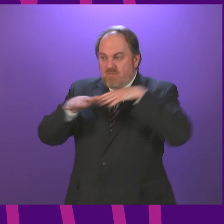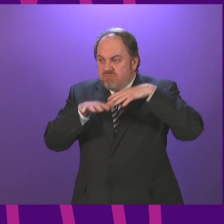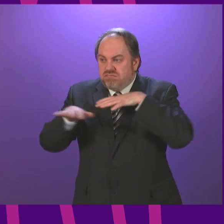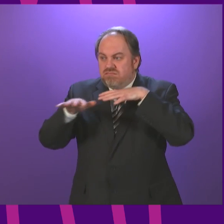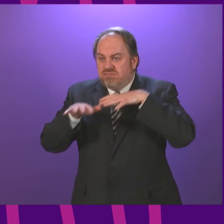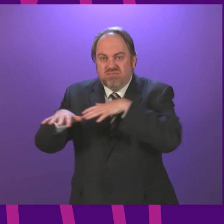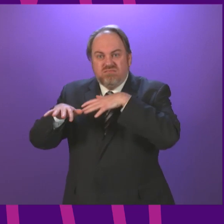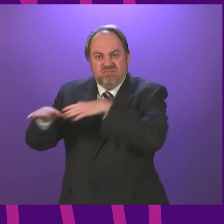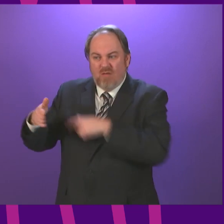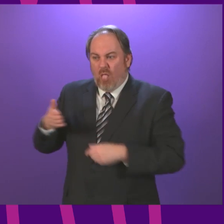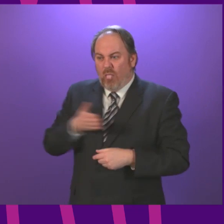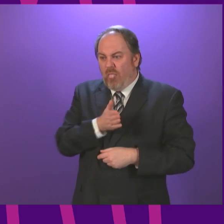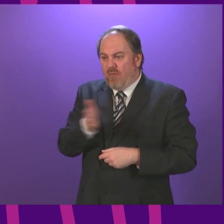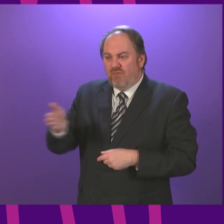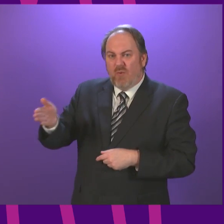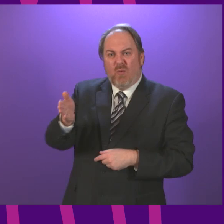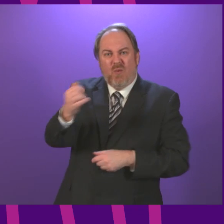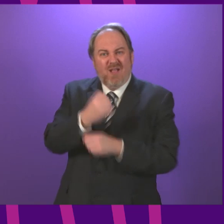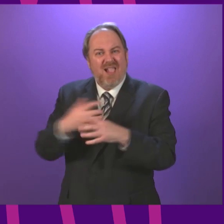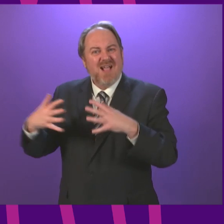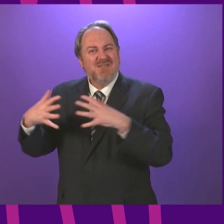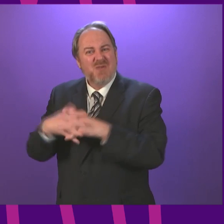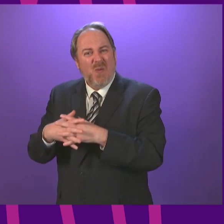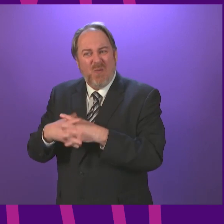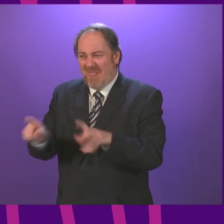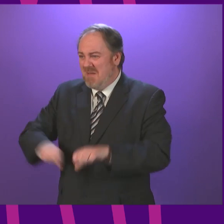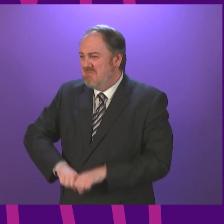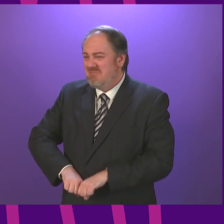through the streets of Glasgow thousands of people who were openly breaking all the Covid